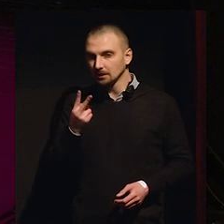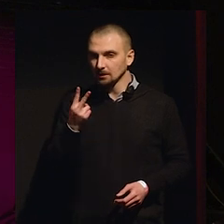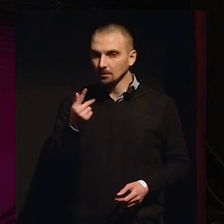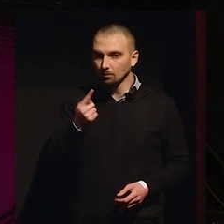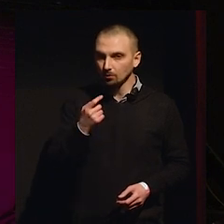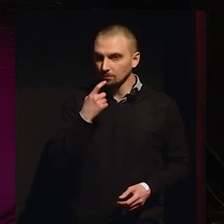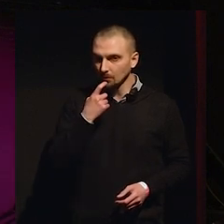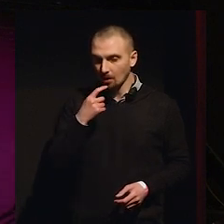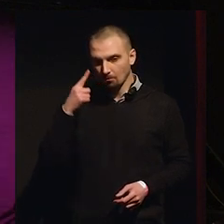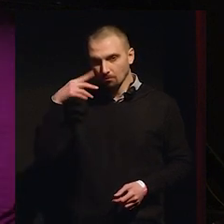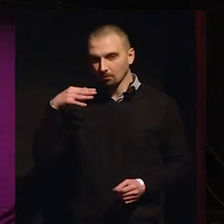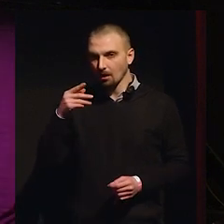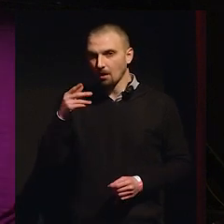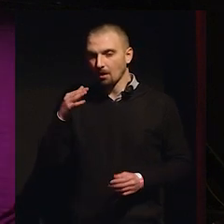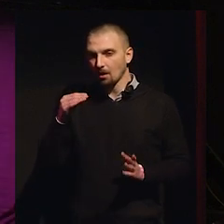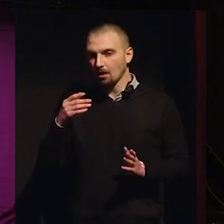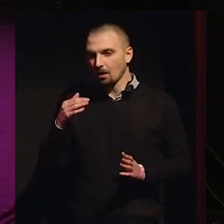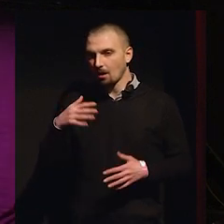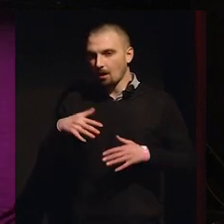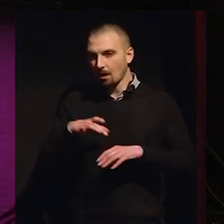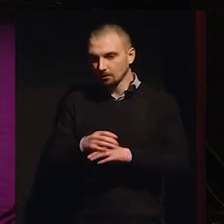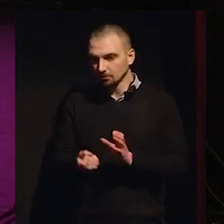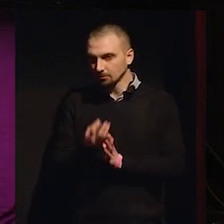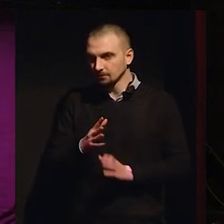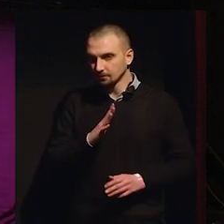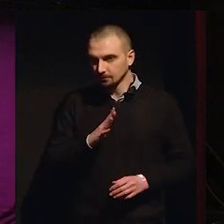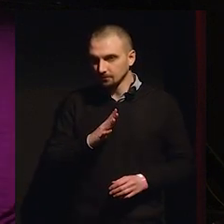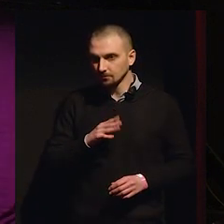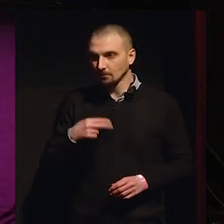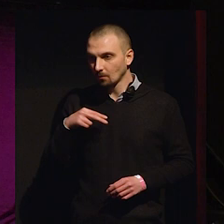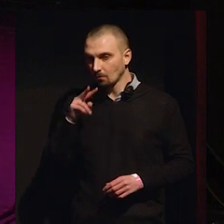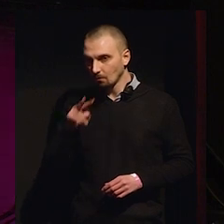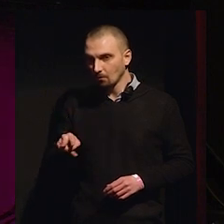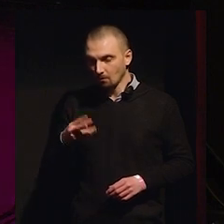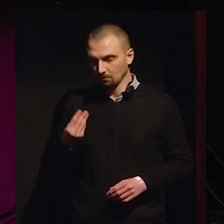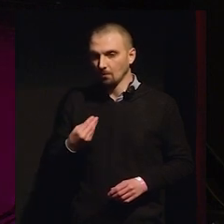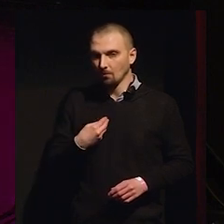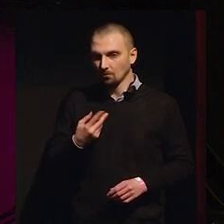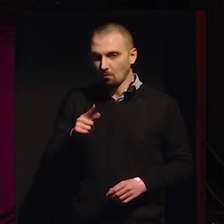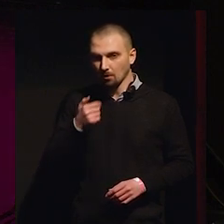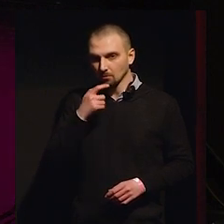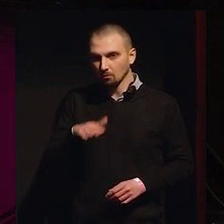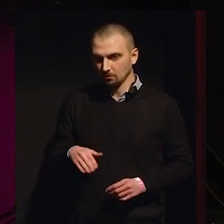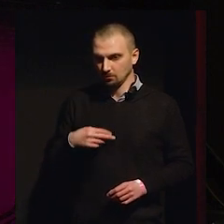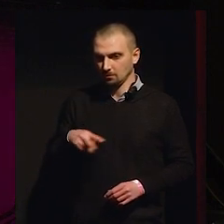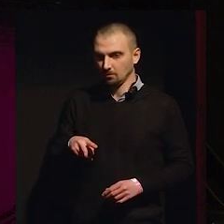about 2 or 2.5 years ago, and for me receiving this diagnosis was not at all an easy thing, and for me,